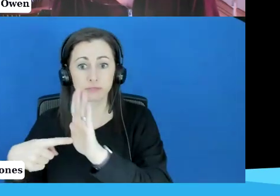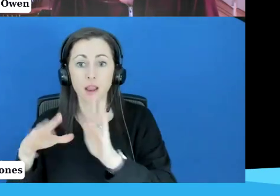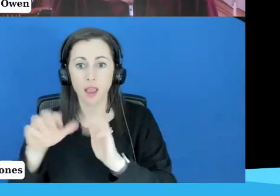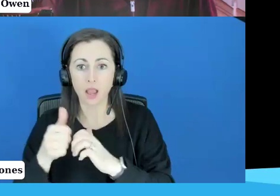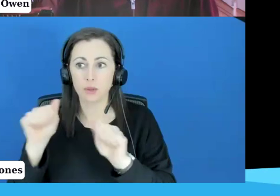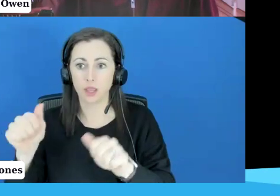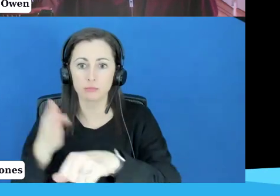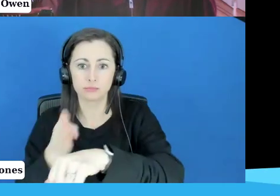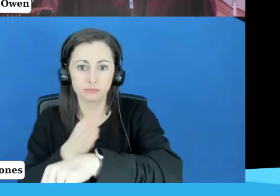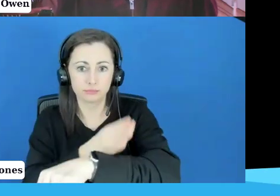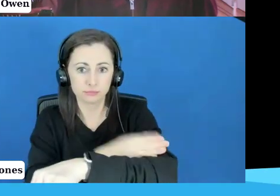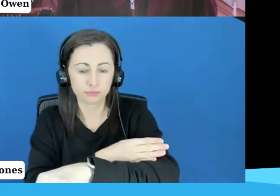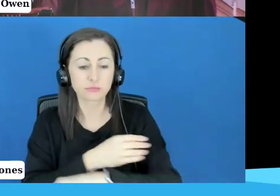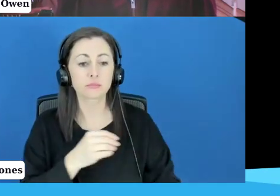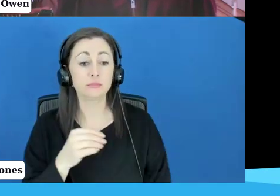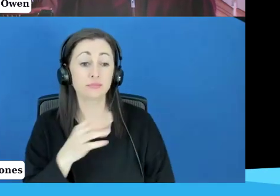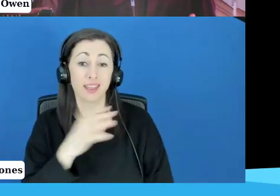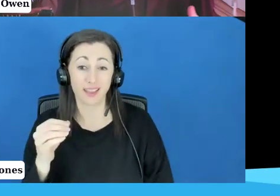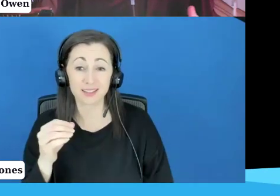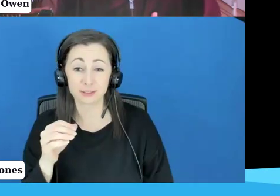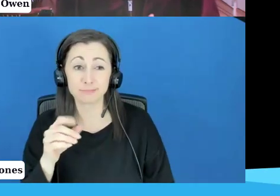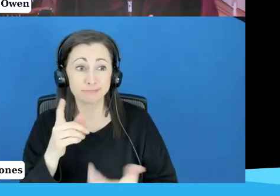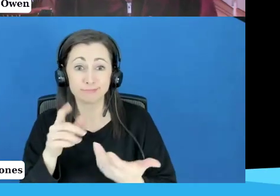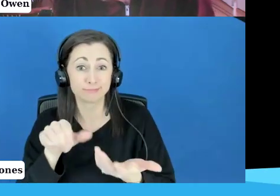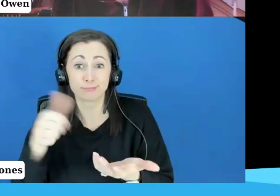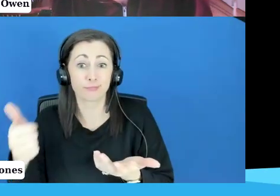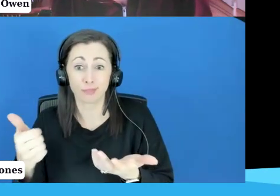Then there's also the practical barriers of being a disabled woman.